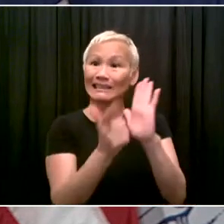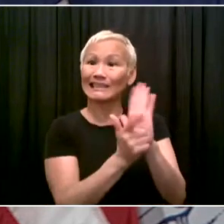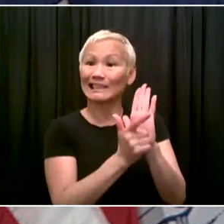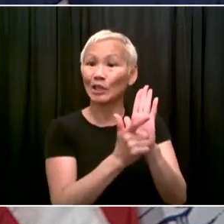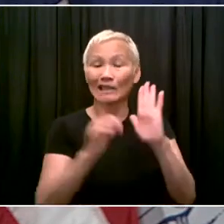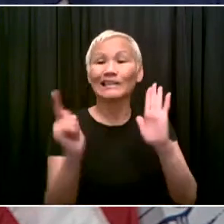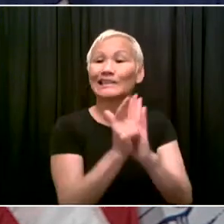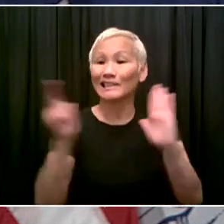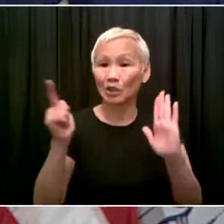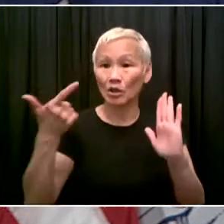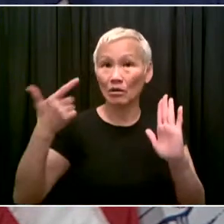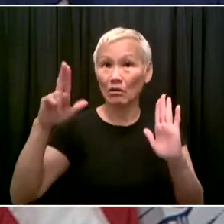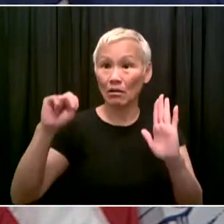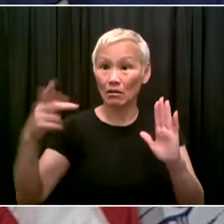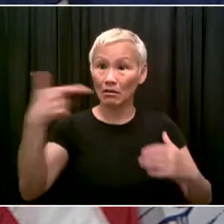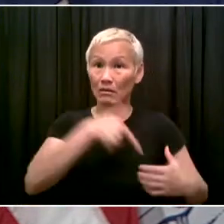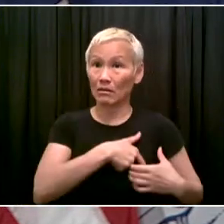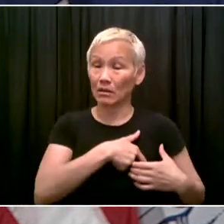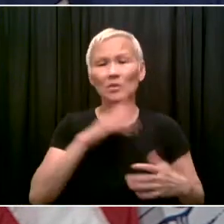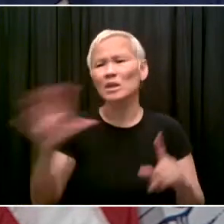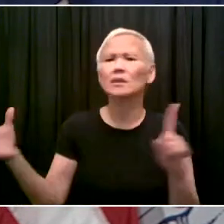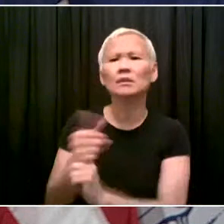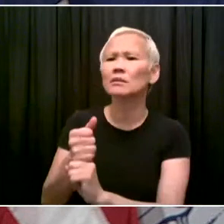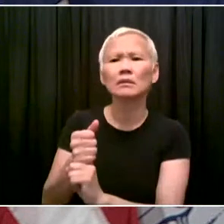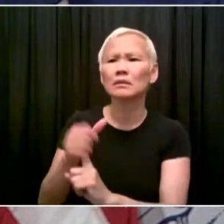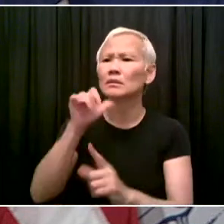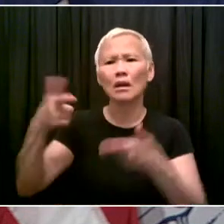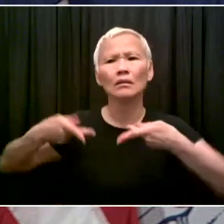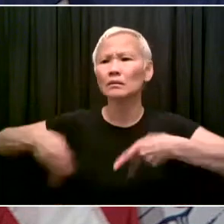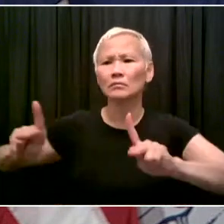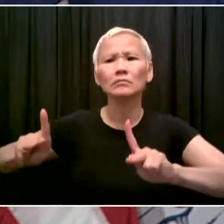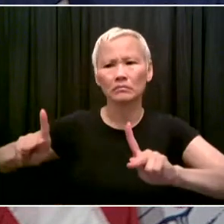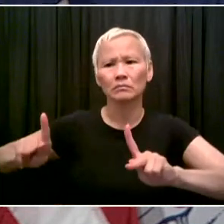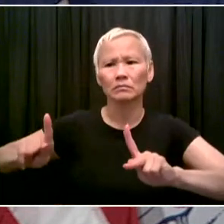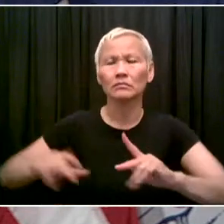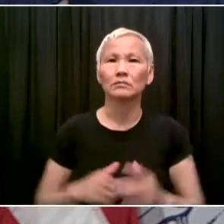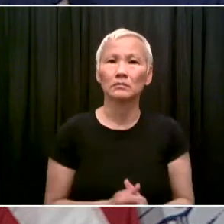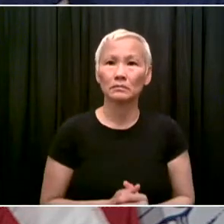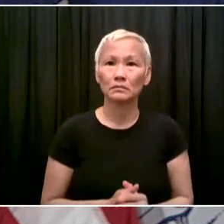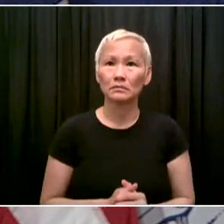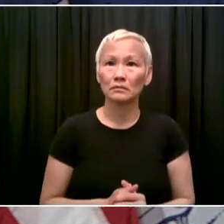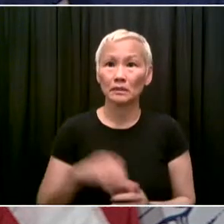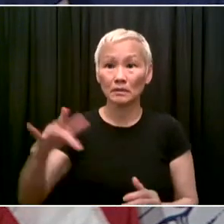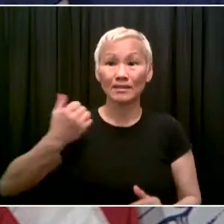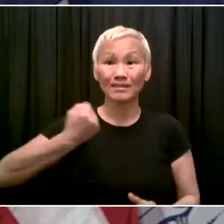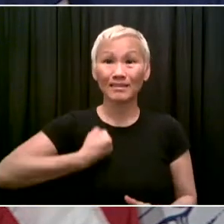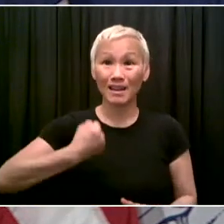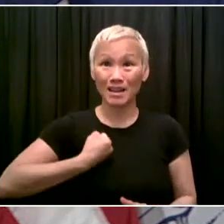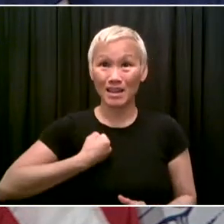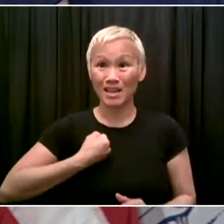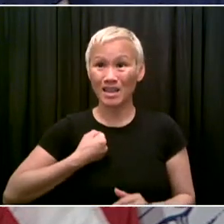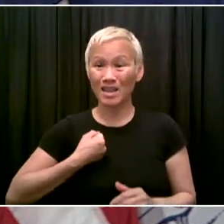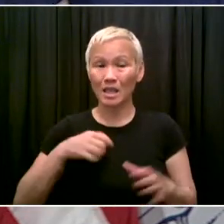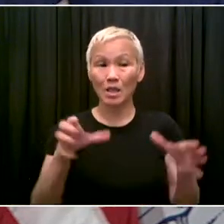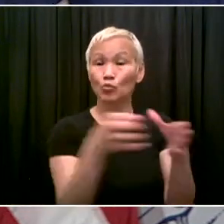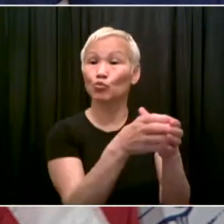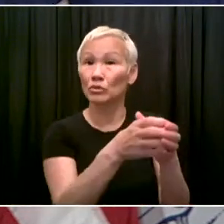PARTNERS TO MAKE SURE THAT THE MESSAGIE S SIMPLE. ANYONE CARRYING